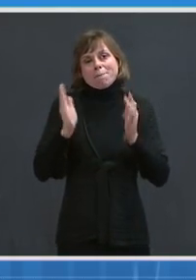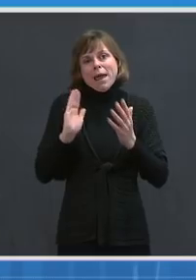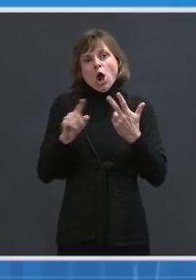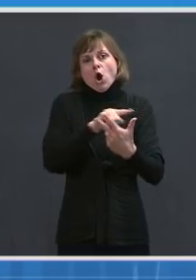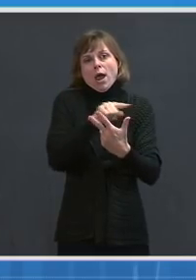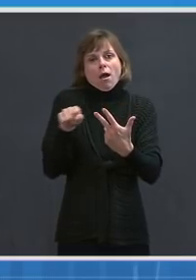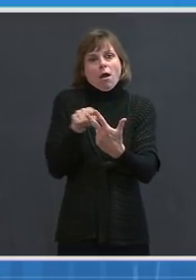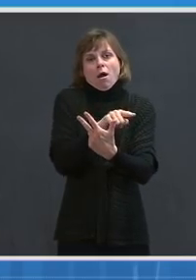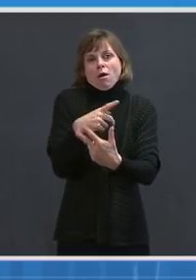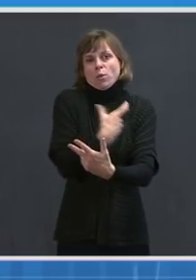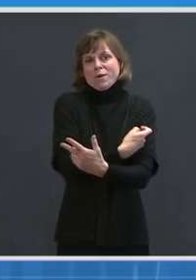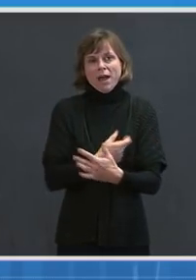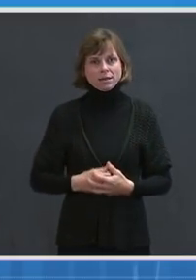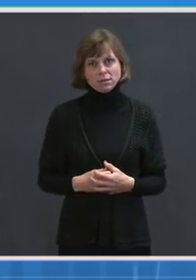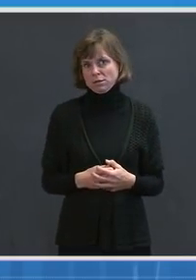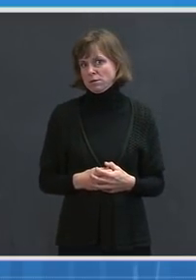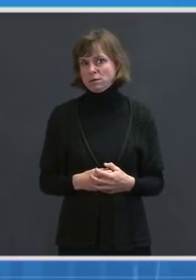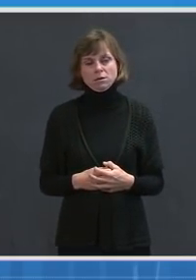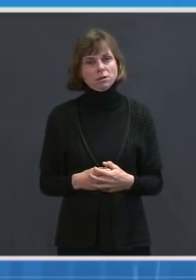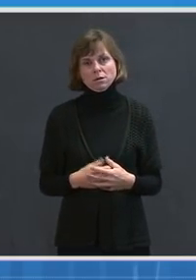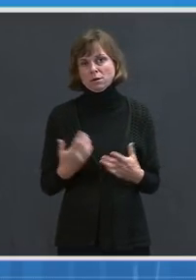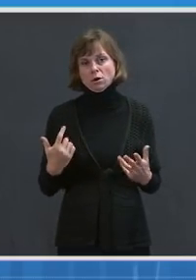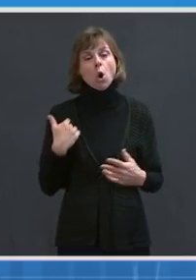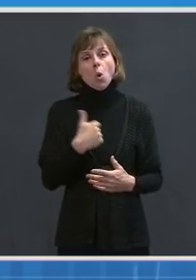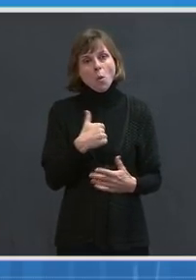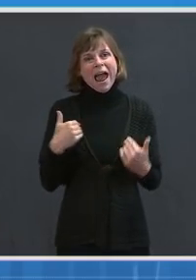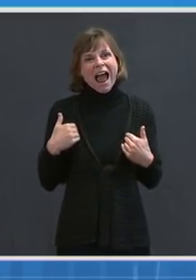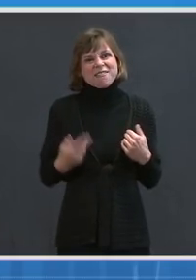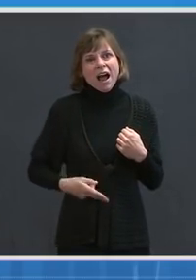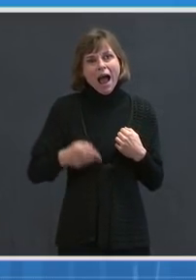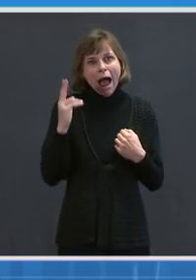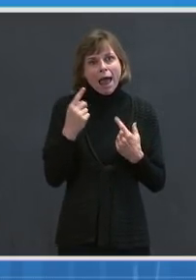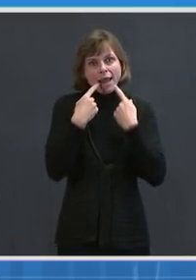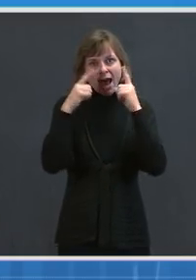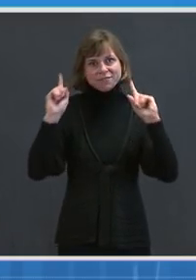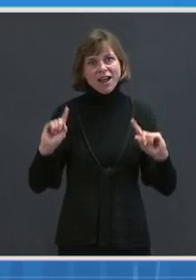a highly efficacious group of three vaccines.